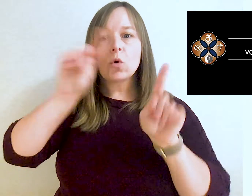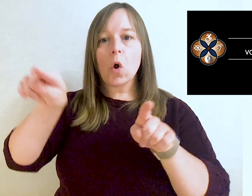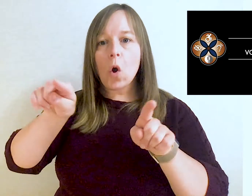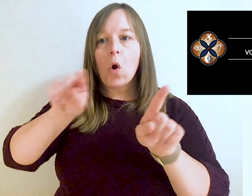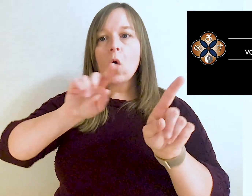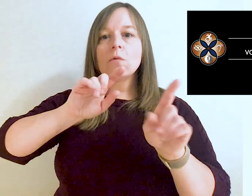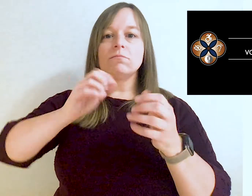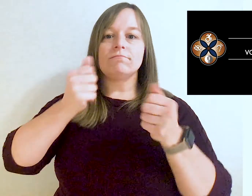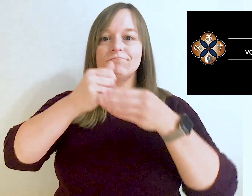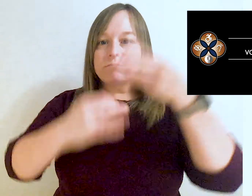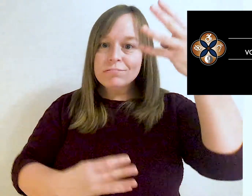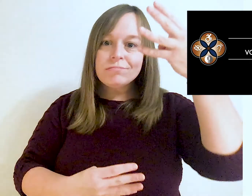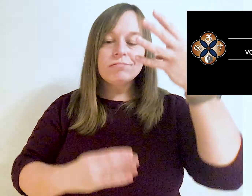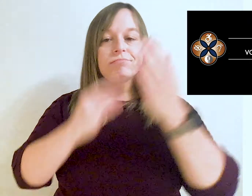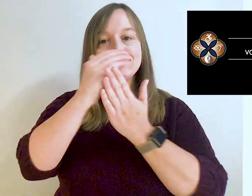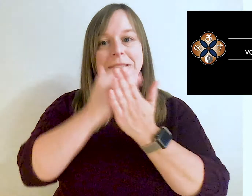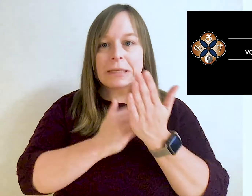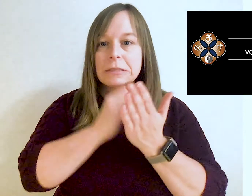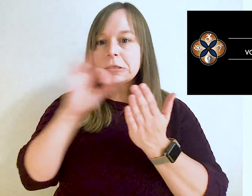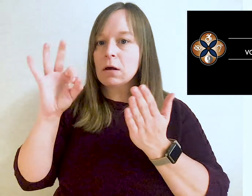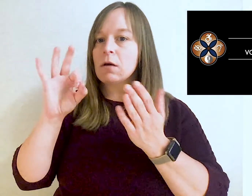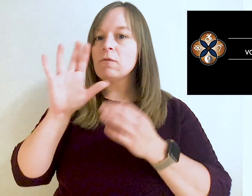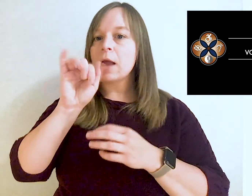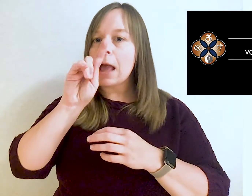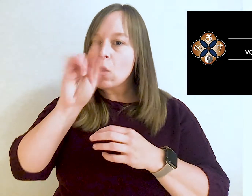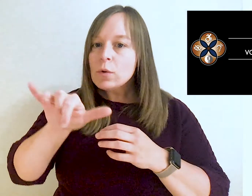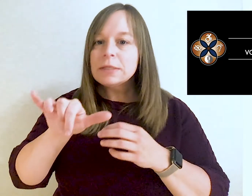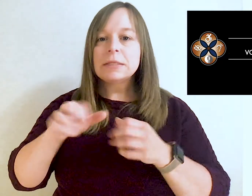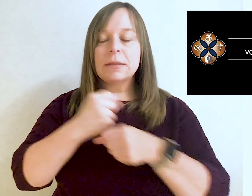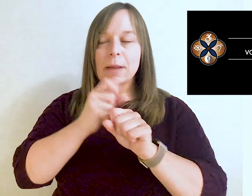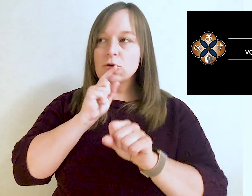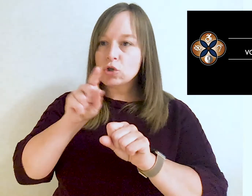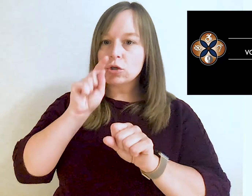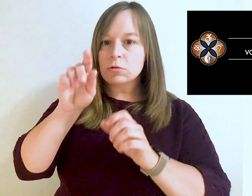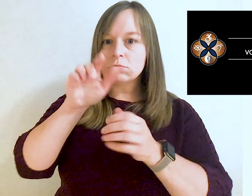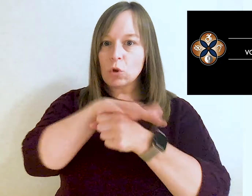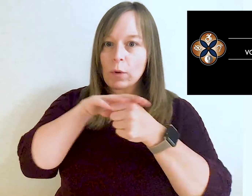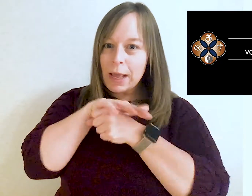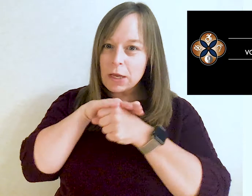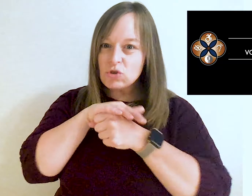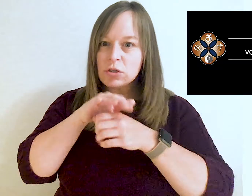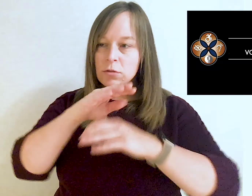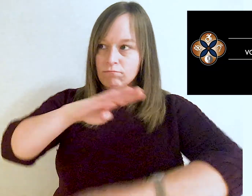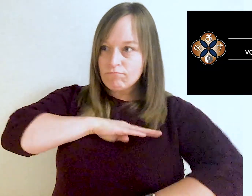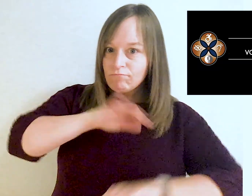their sites to make sure they are up to those accessibility standards that we that I had just mentioned.